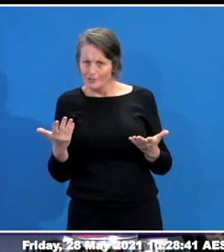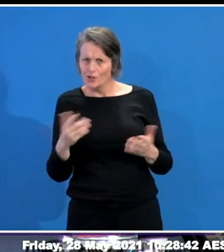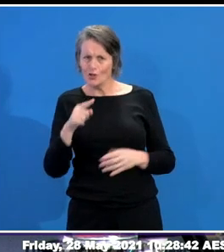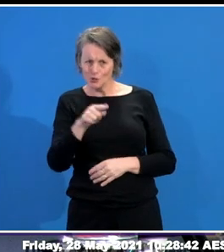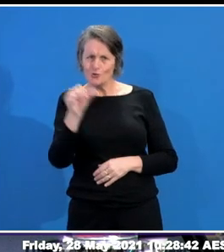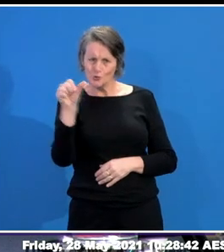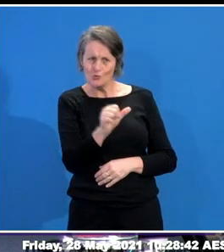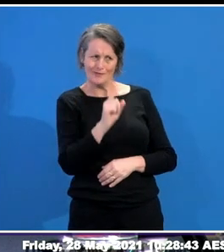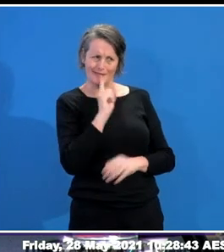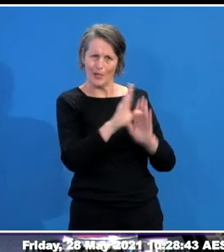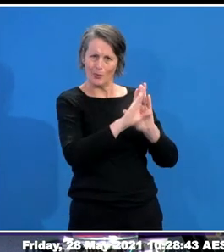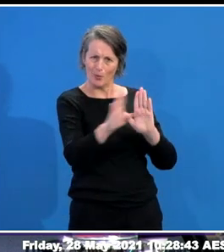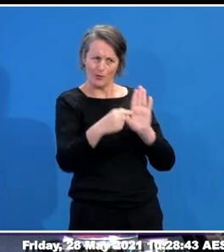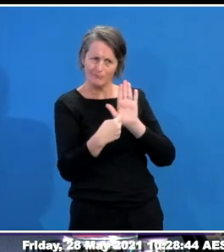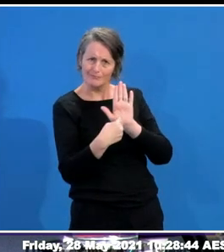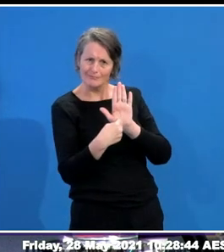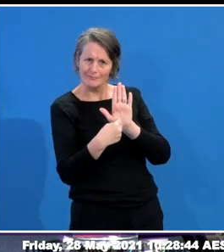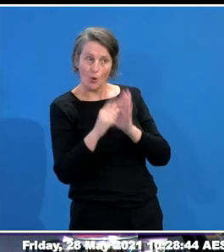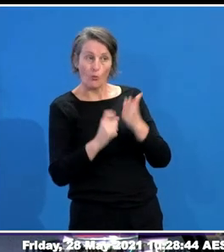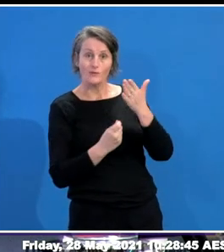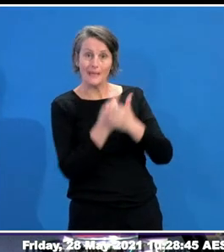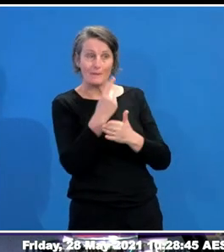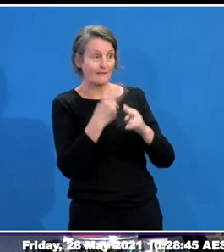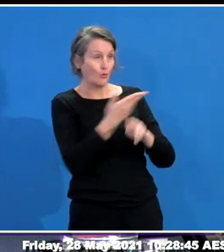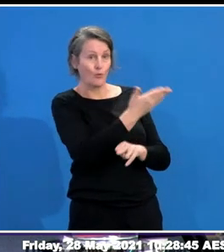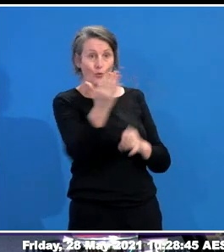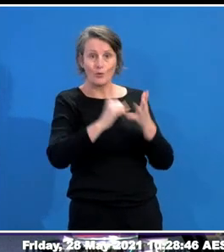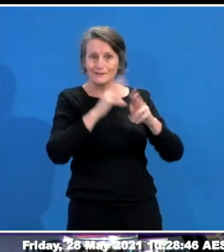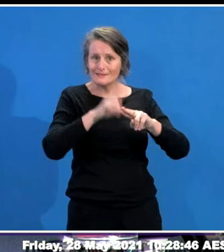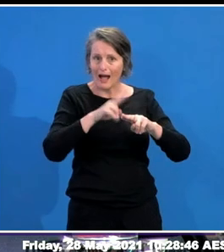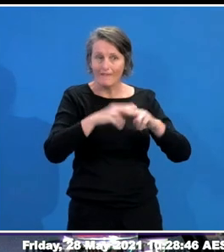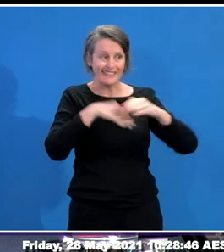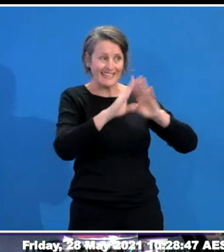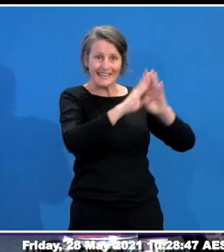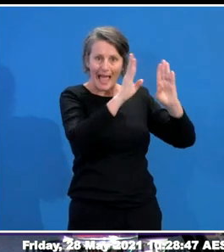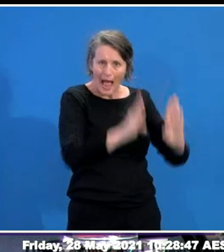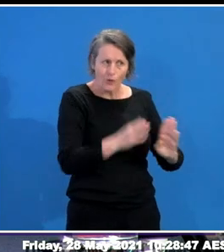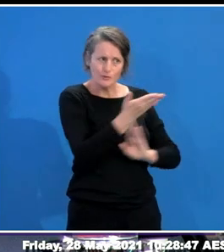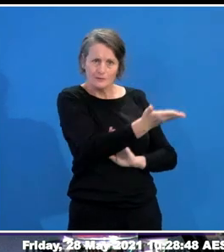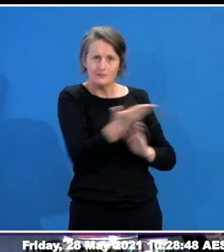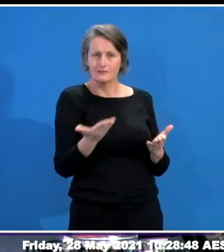attention to what was happening on the ground, within a house, as to their